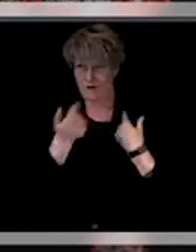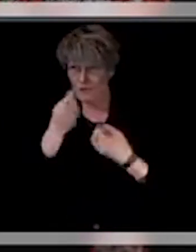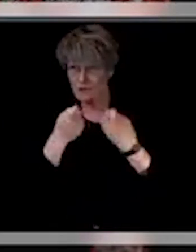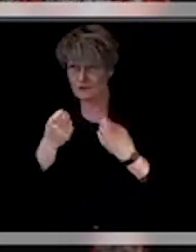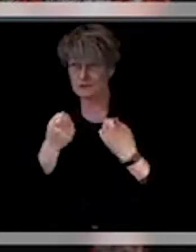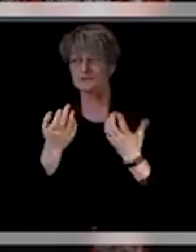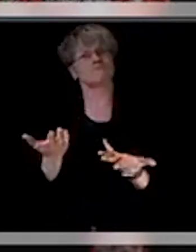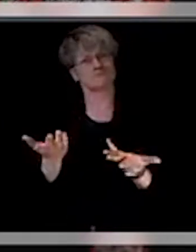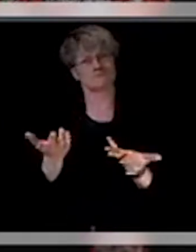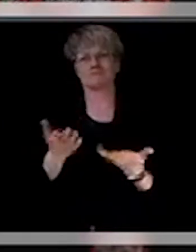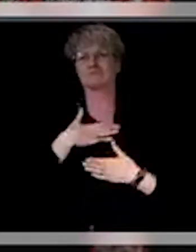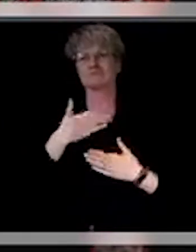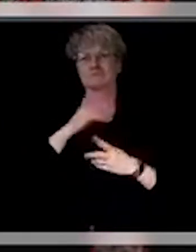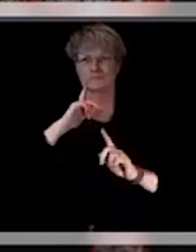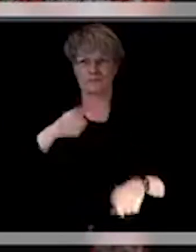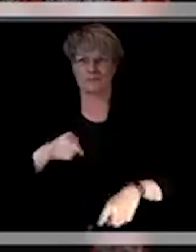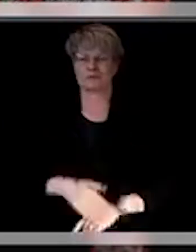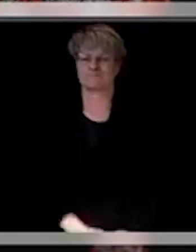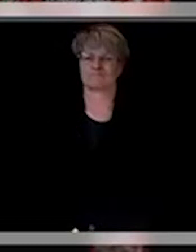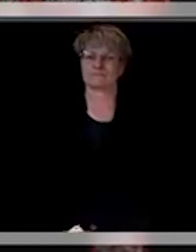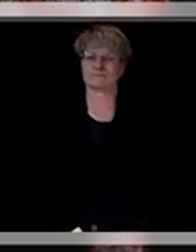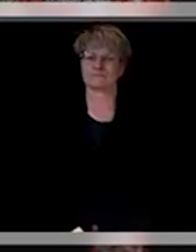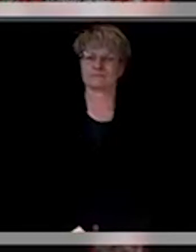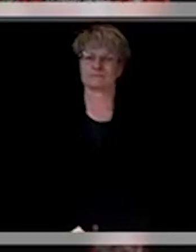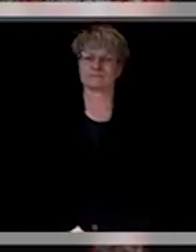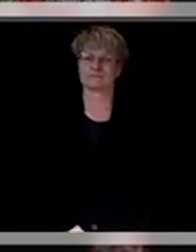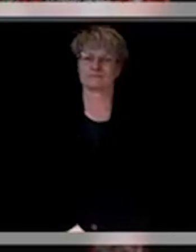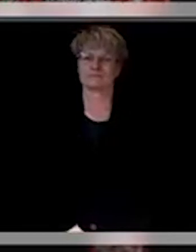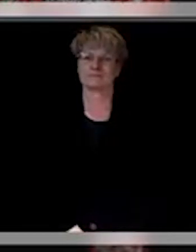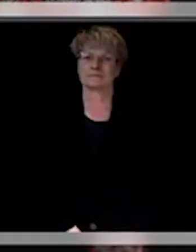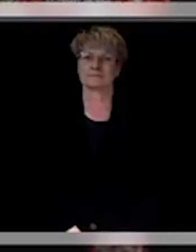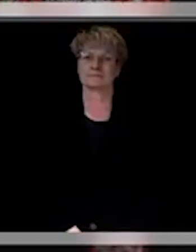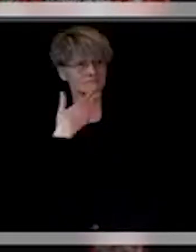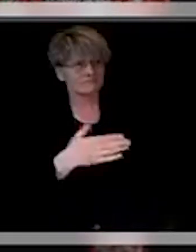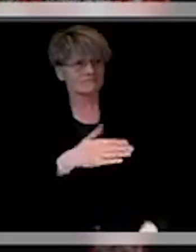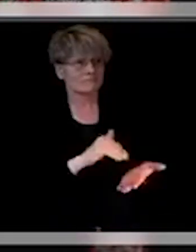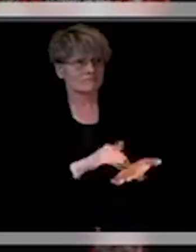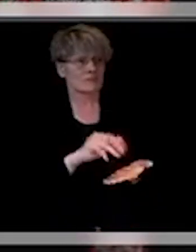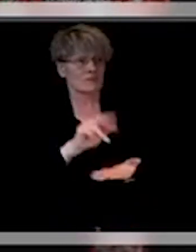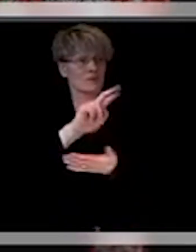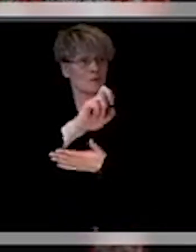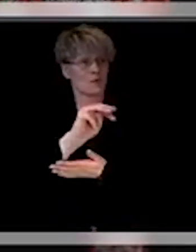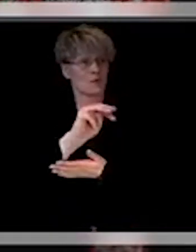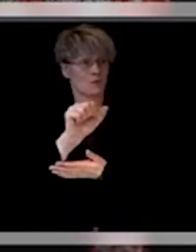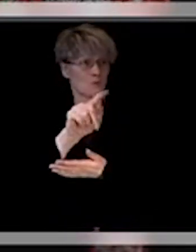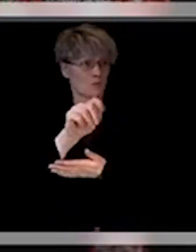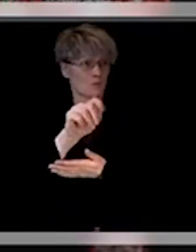Thank you Dr. Ramstrom. Anybody else have anything new to share?